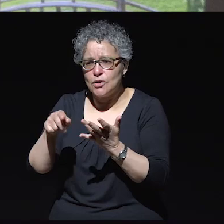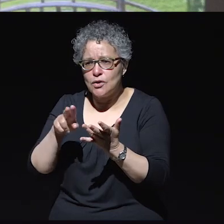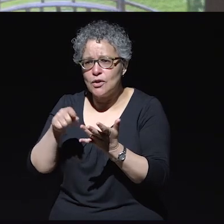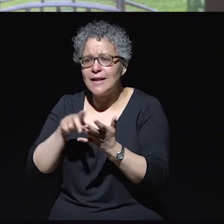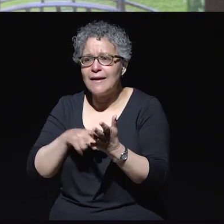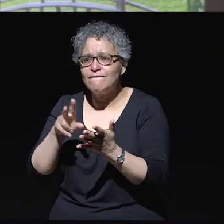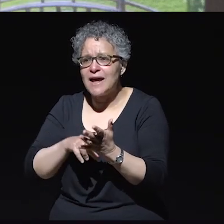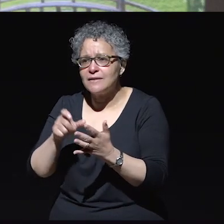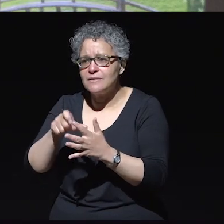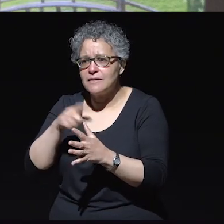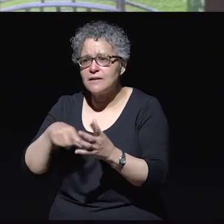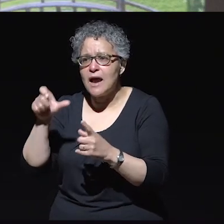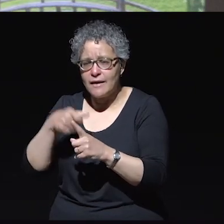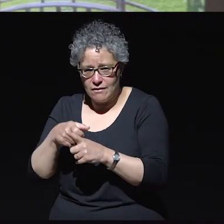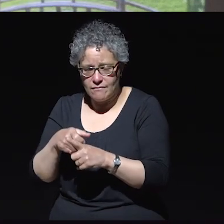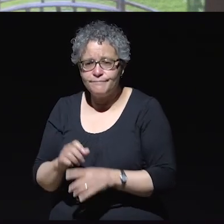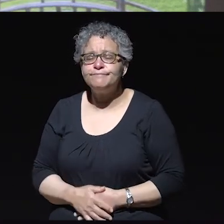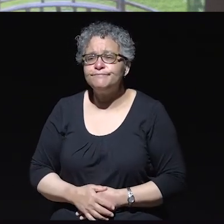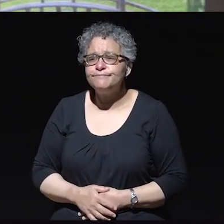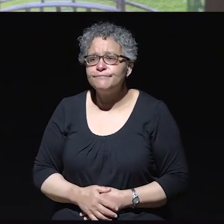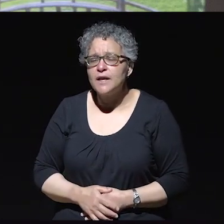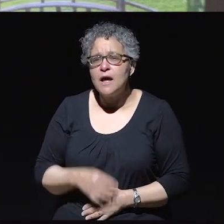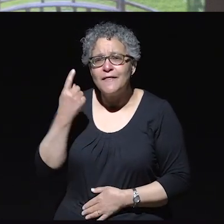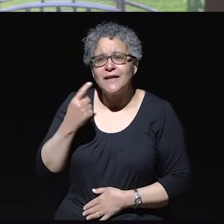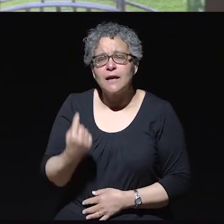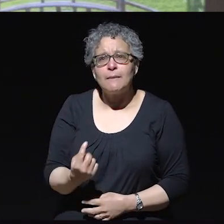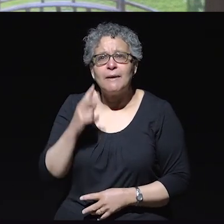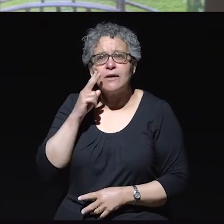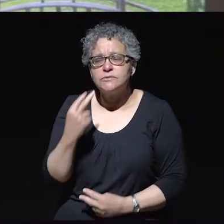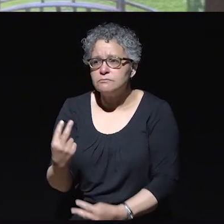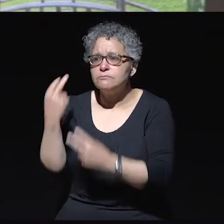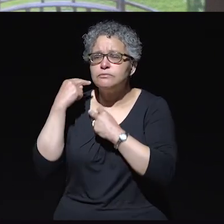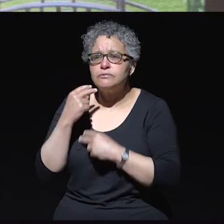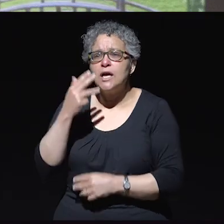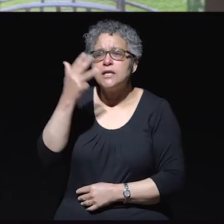So, in just thinking about the moment in 1921 and 1922 when 'The Blue Boy' is sold